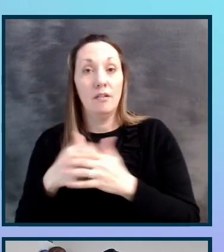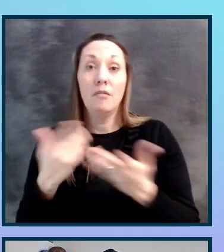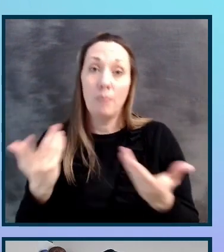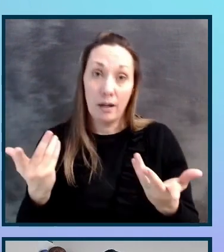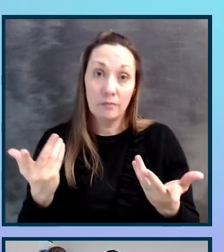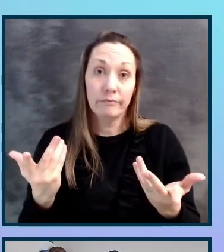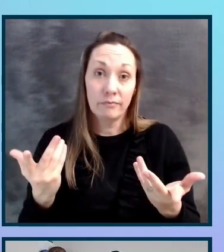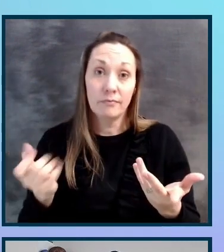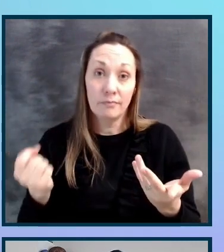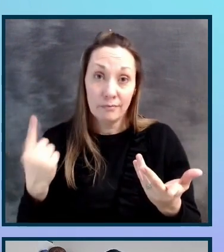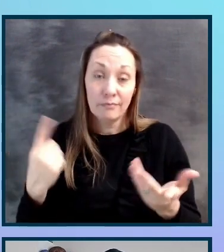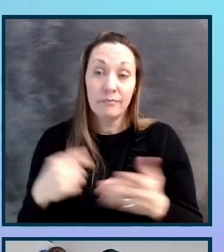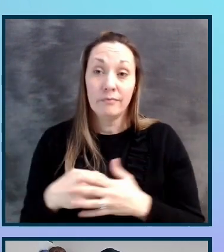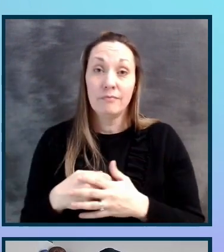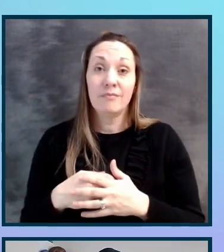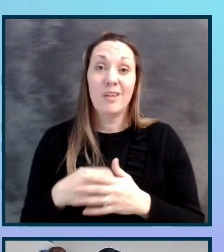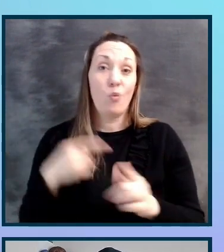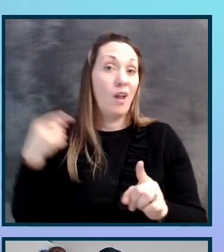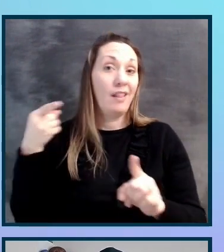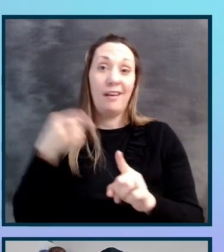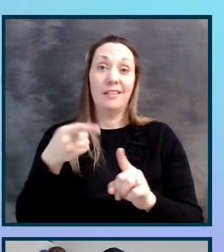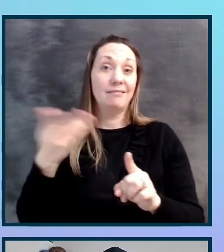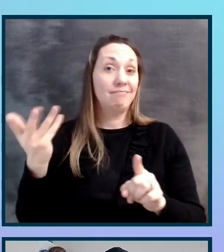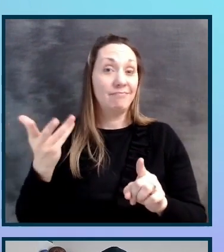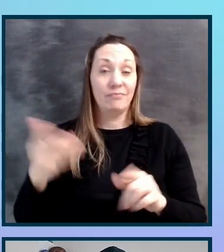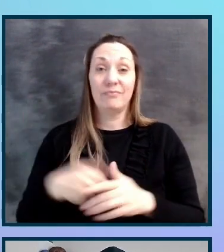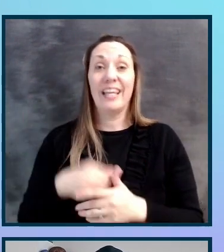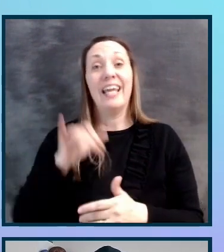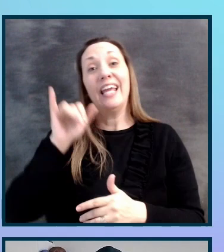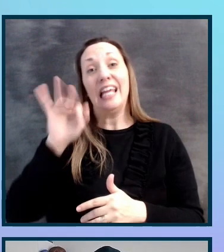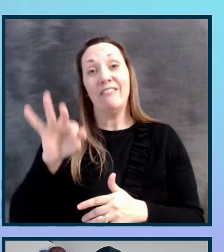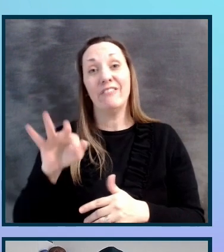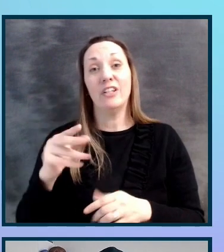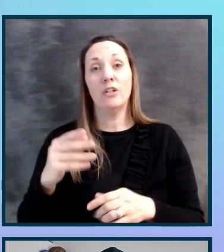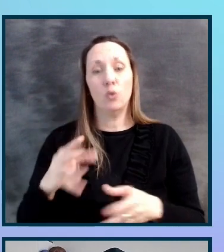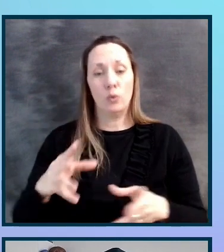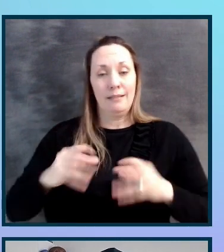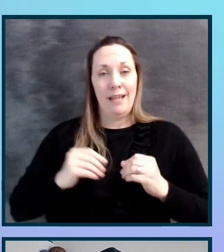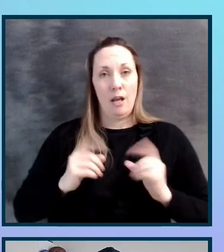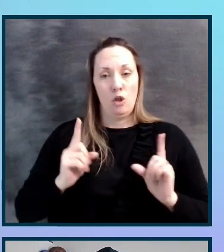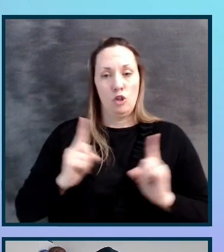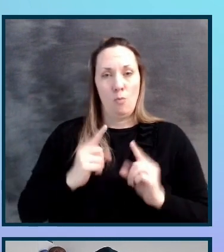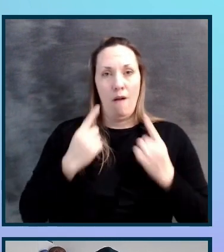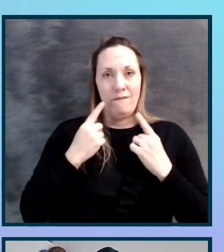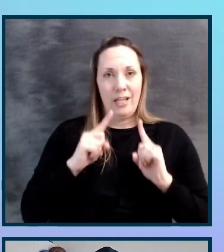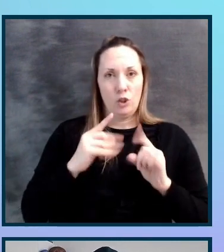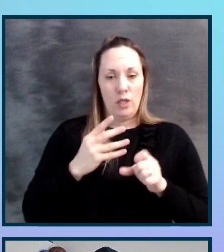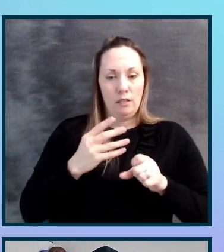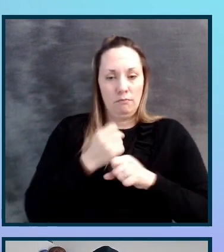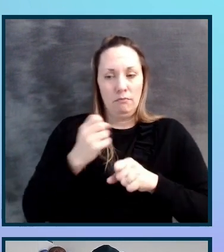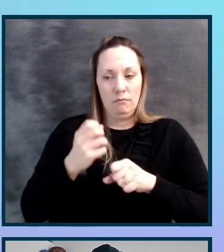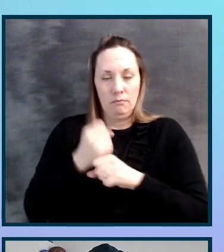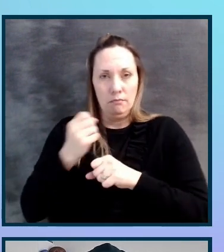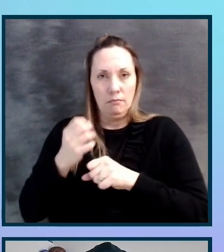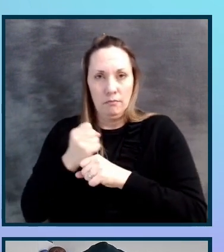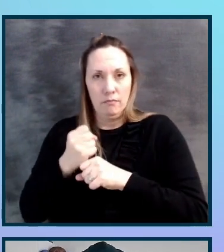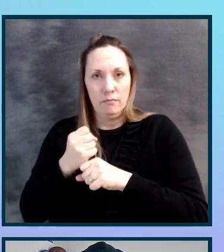But at the end of the day if you take the small wins, those small wins lead to large gains.